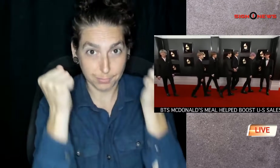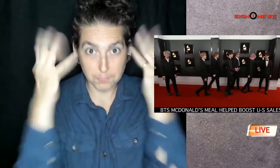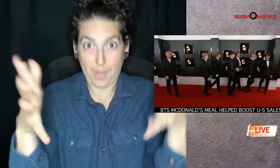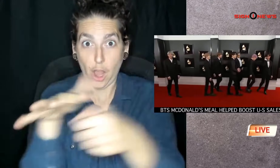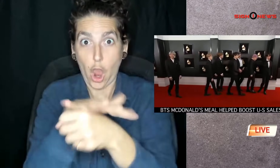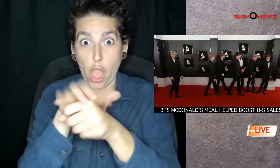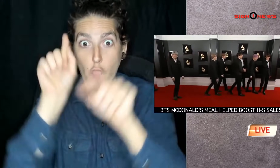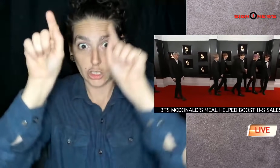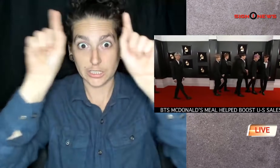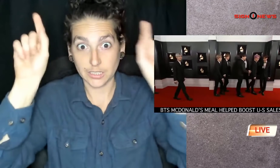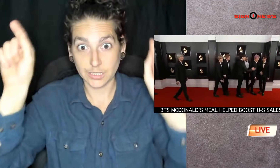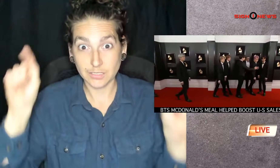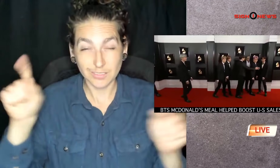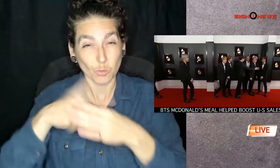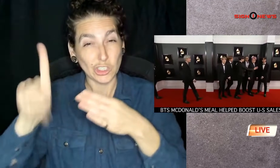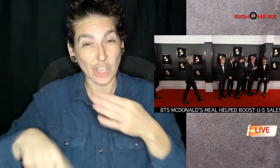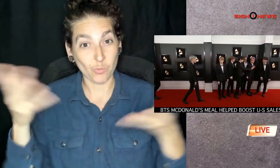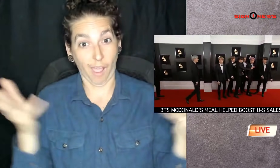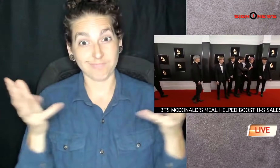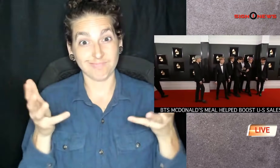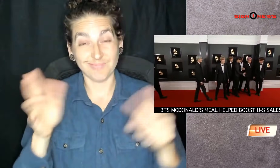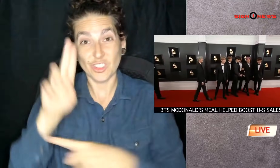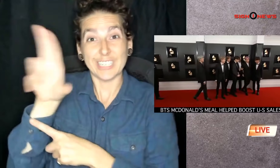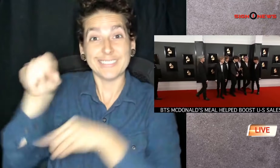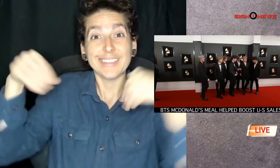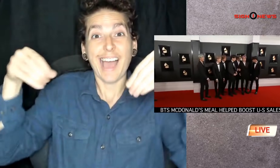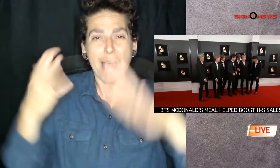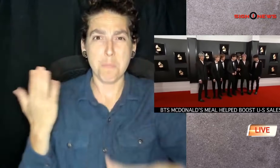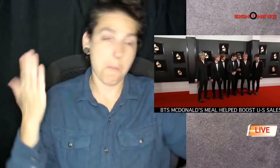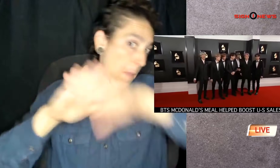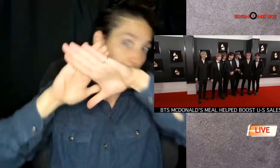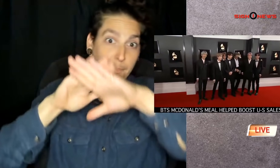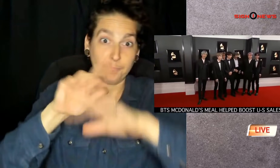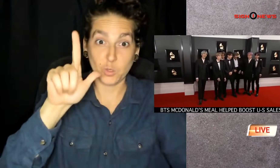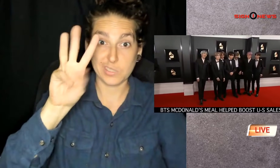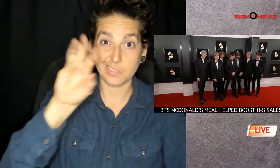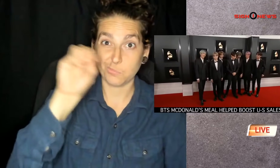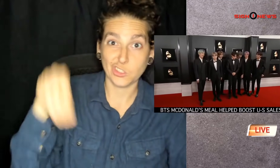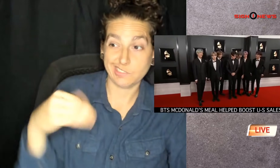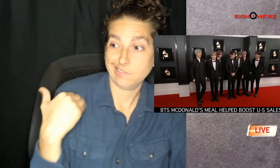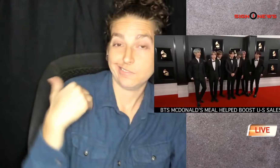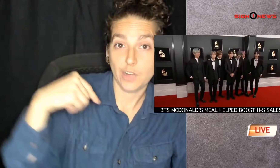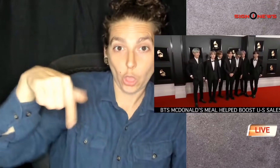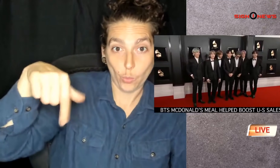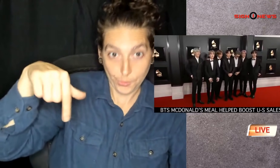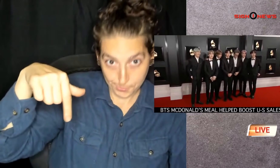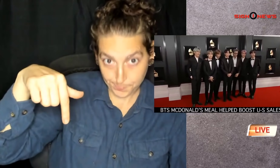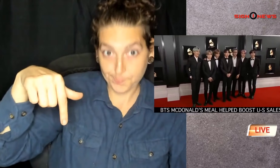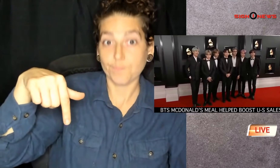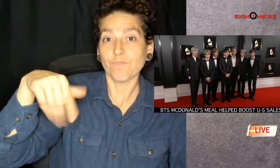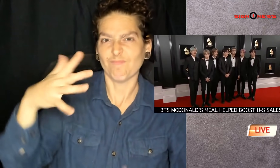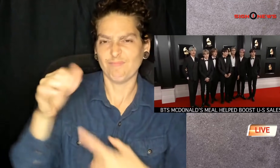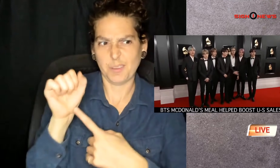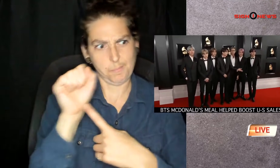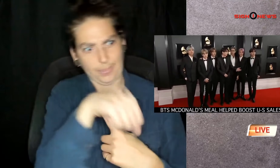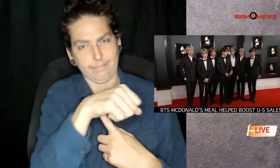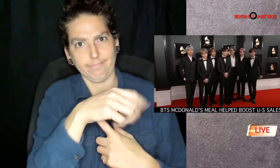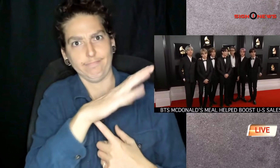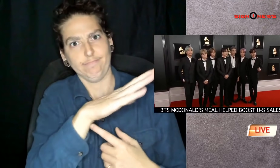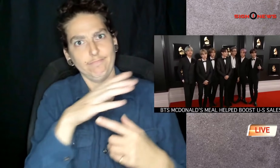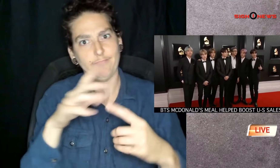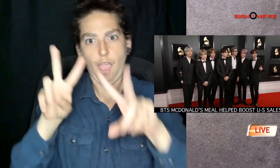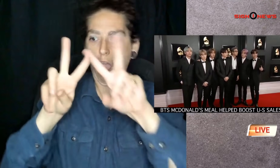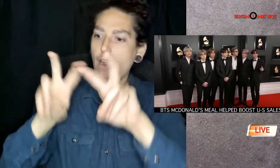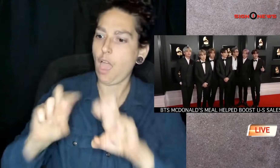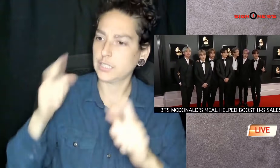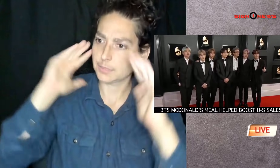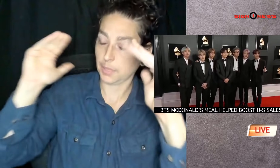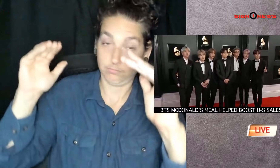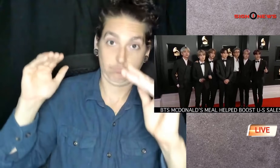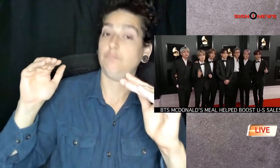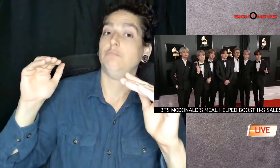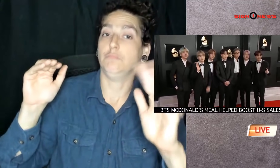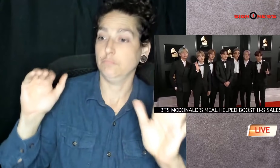locations resulting in a US sales jump of 26% last quarter beating analysts expectations